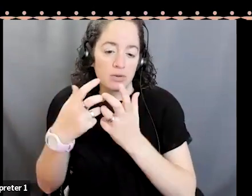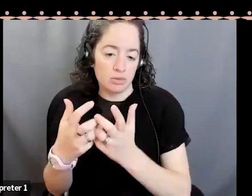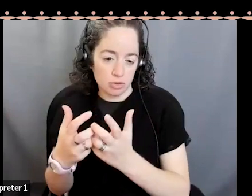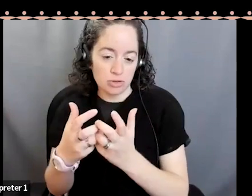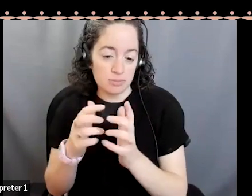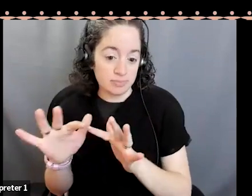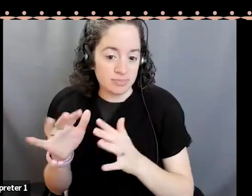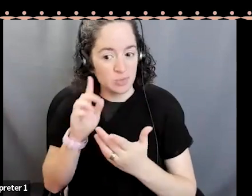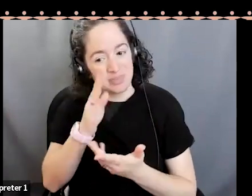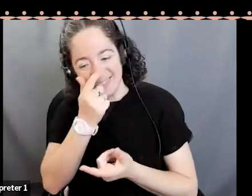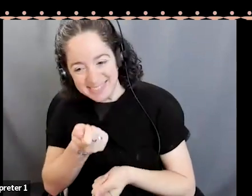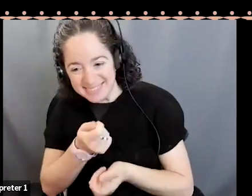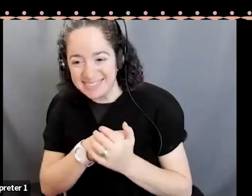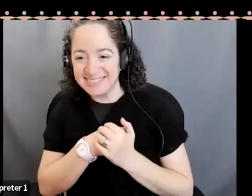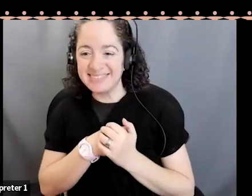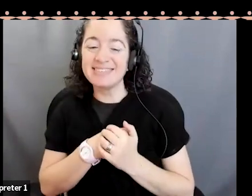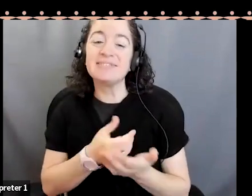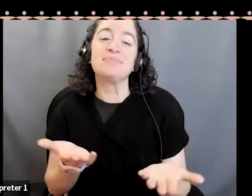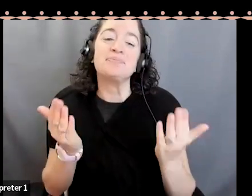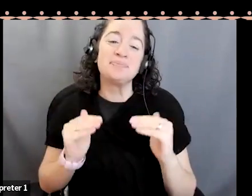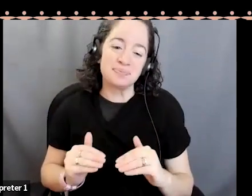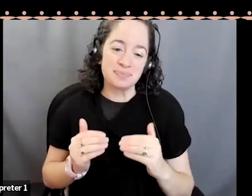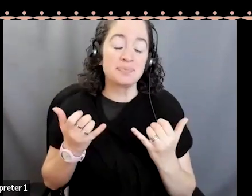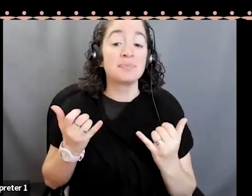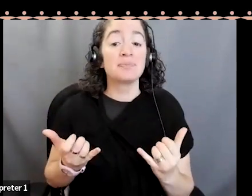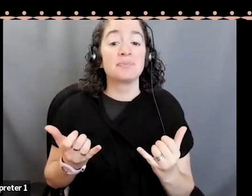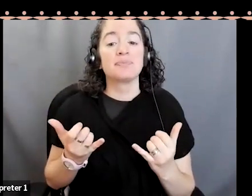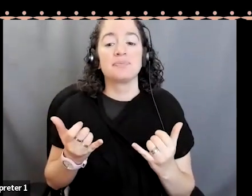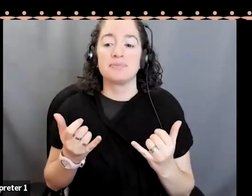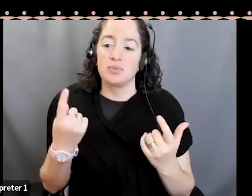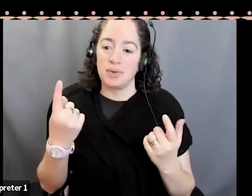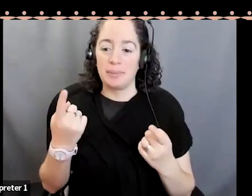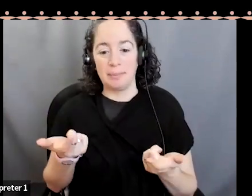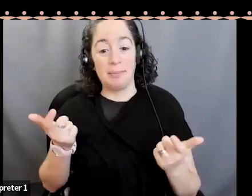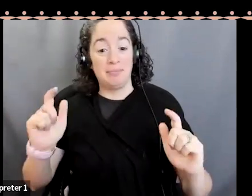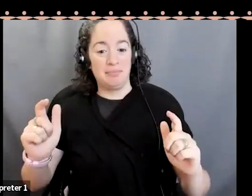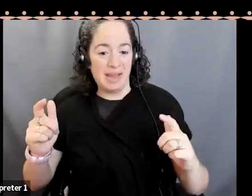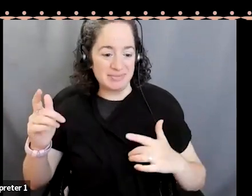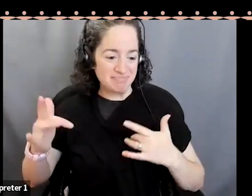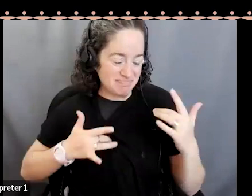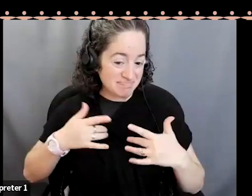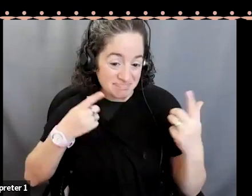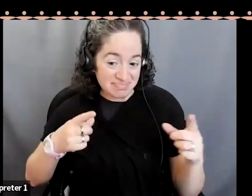Then the big event that is happening next week is WordPress Accessibility Day 2024.